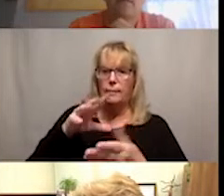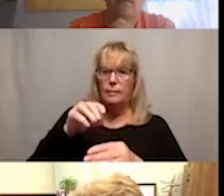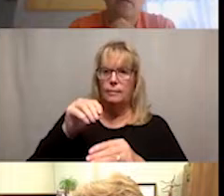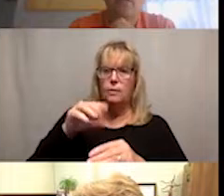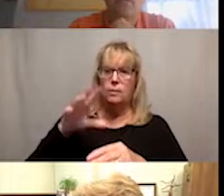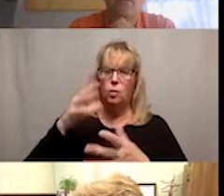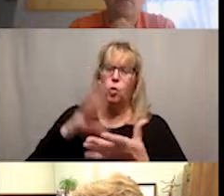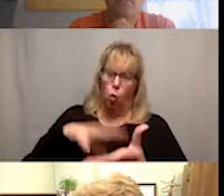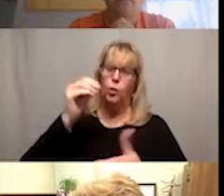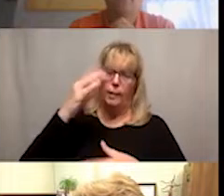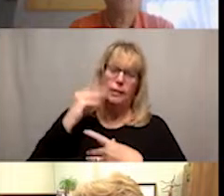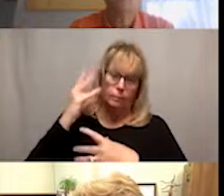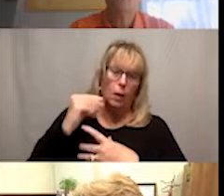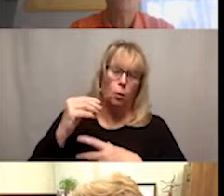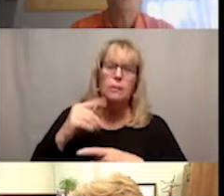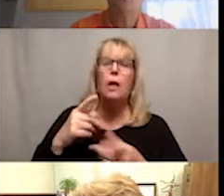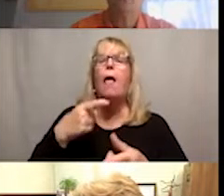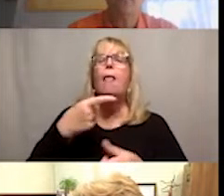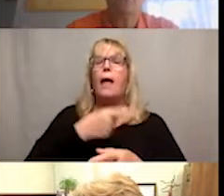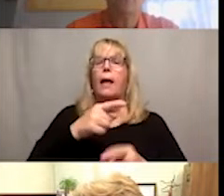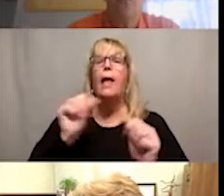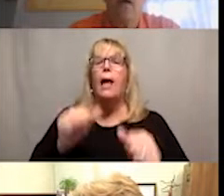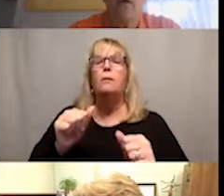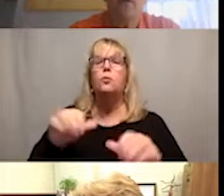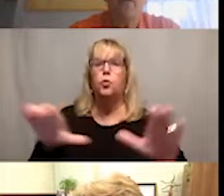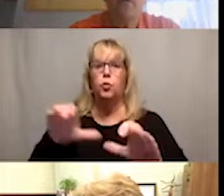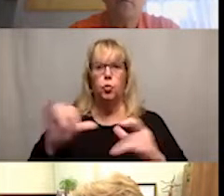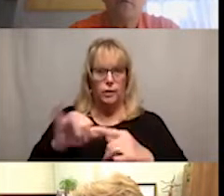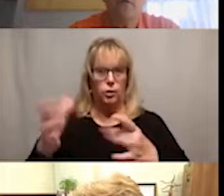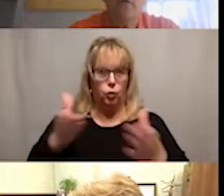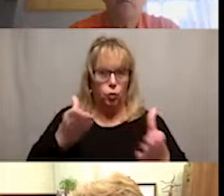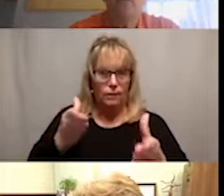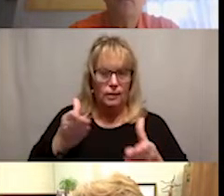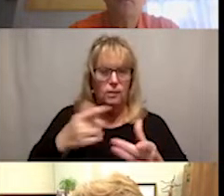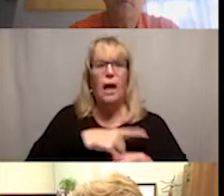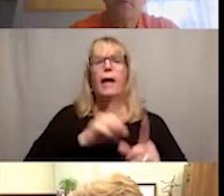conducts these services would actually go out into the community with the student